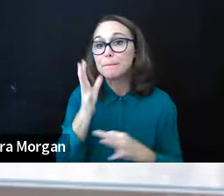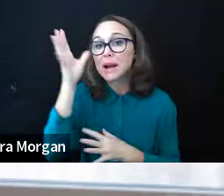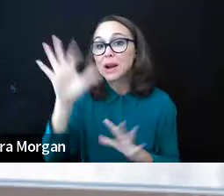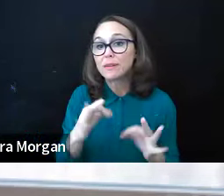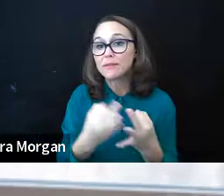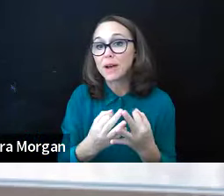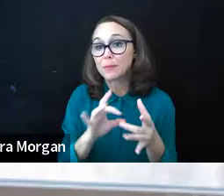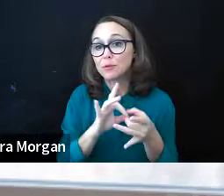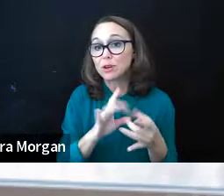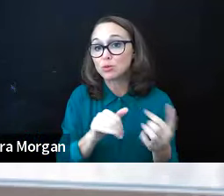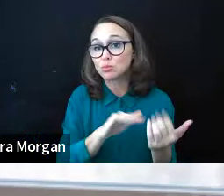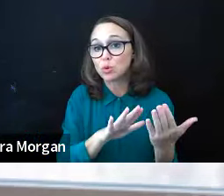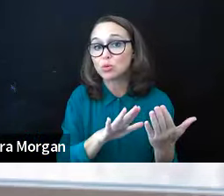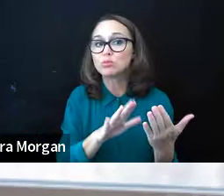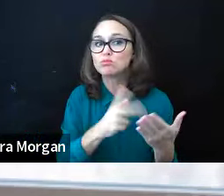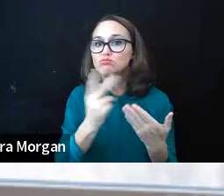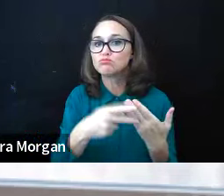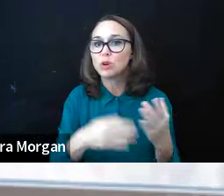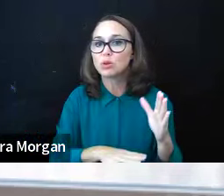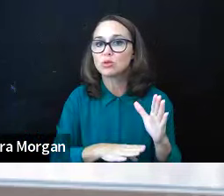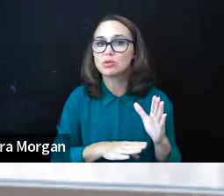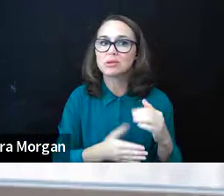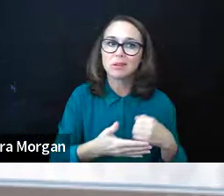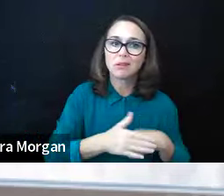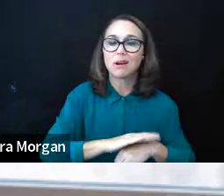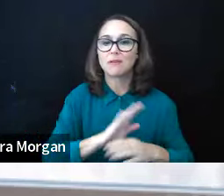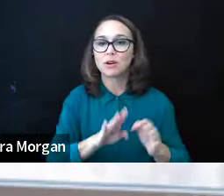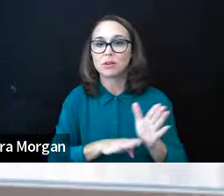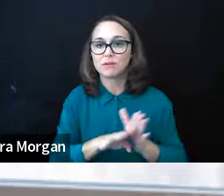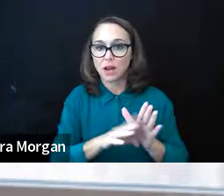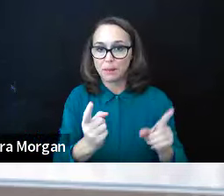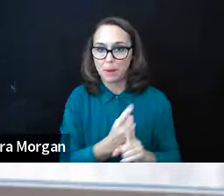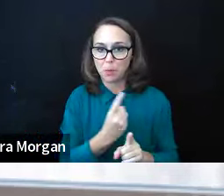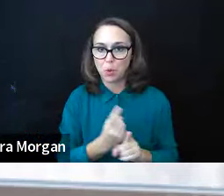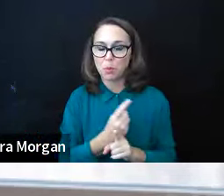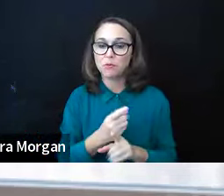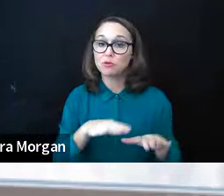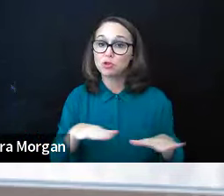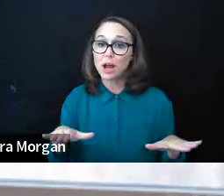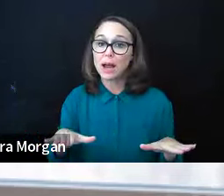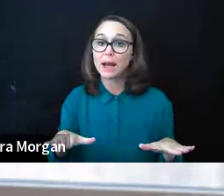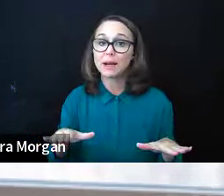These programs cover developmentally, appropriate expectations for child behavior and teach parents